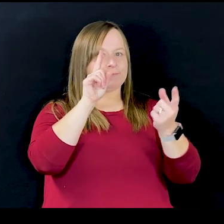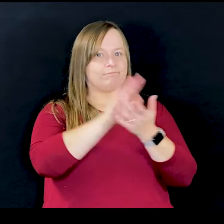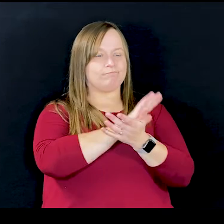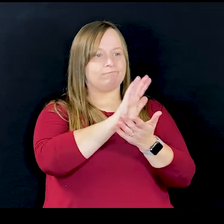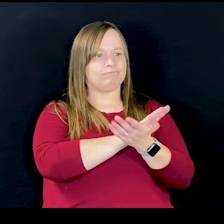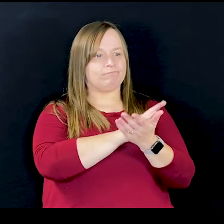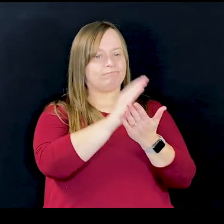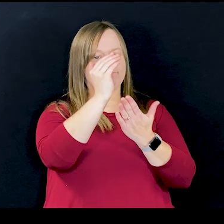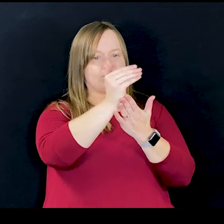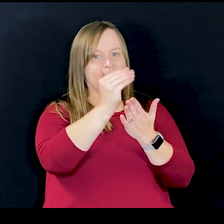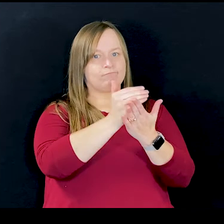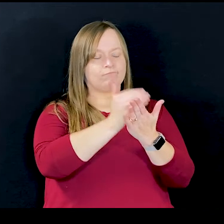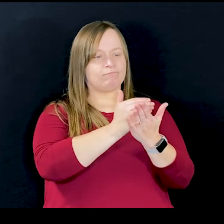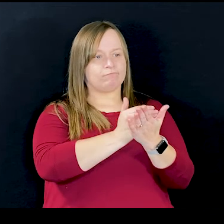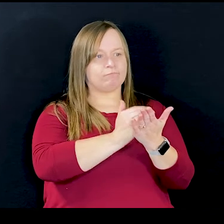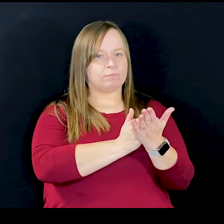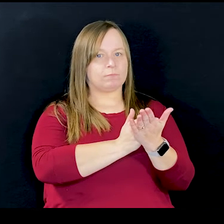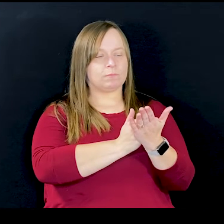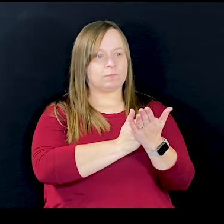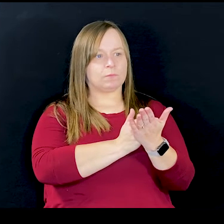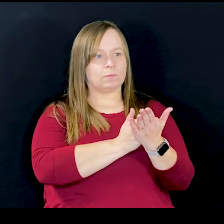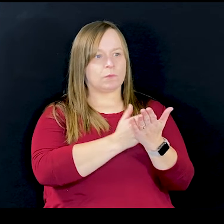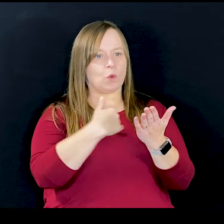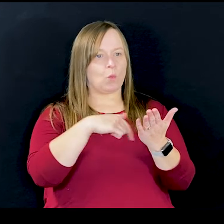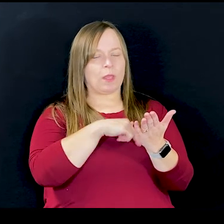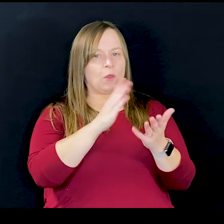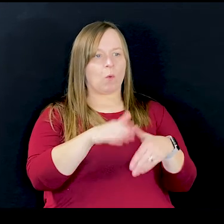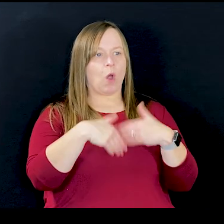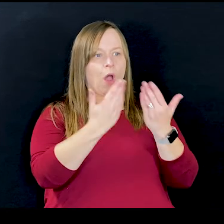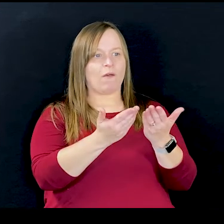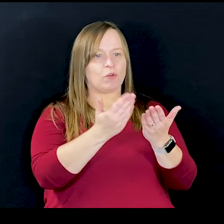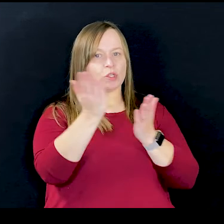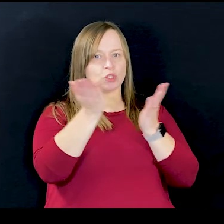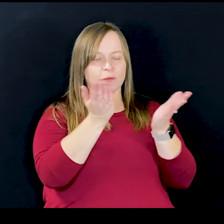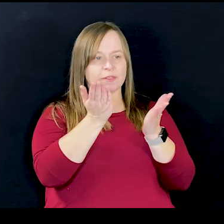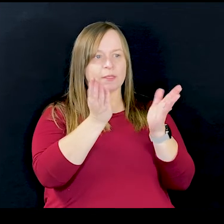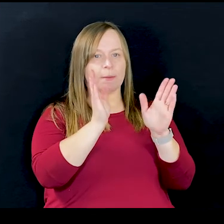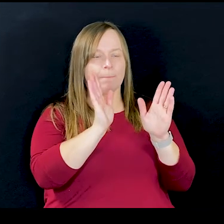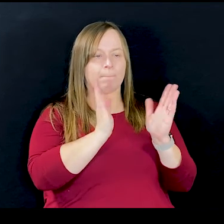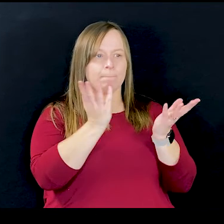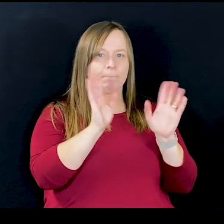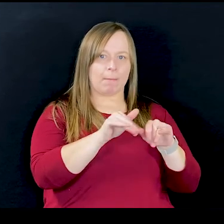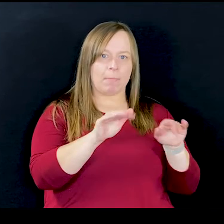basically, just laying out Lippes will offer up the services of myself